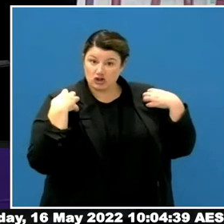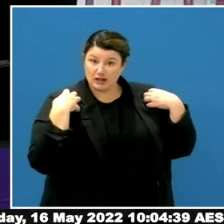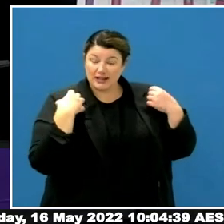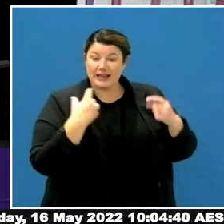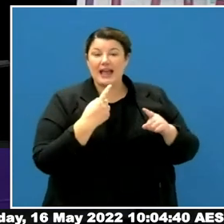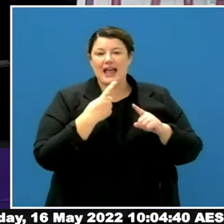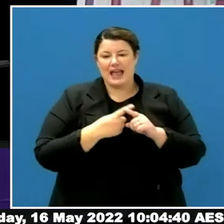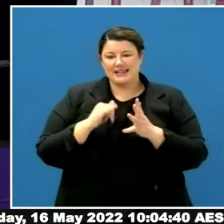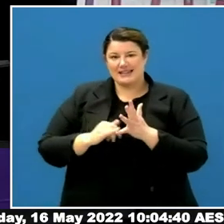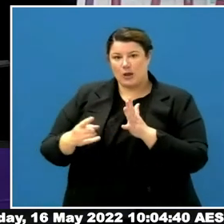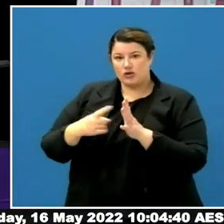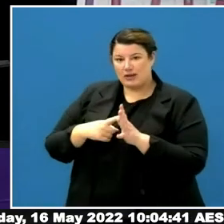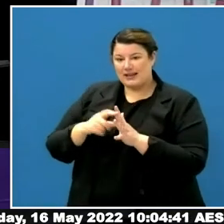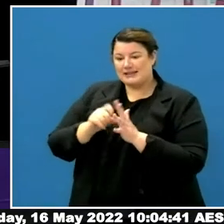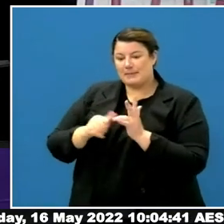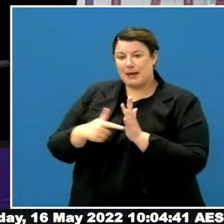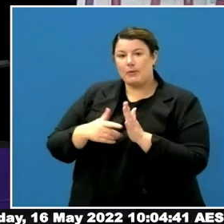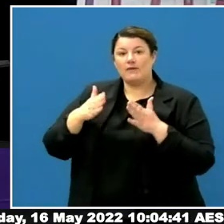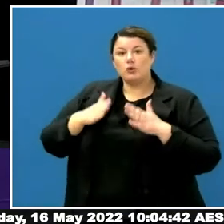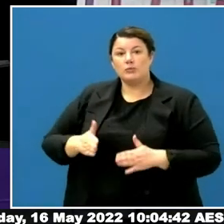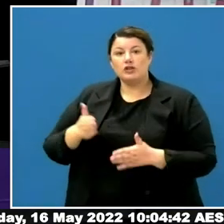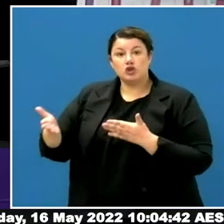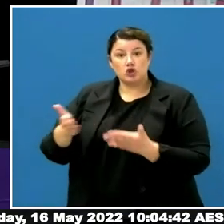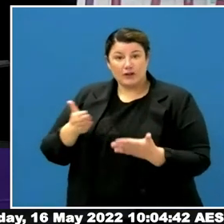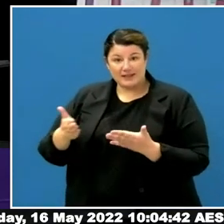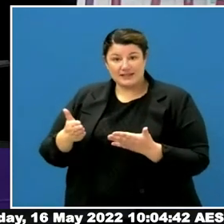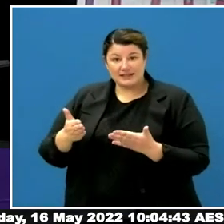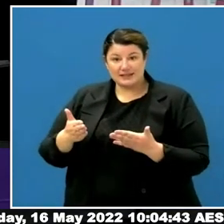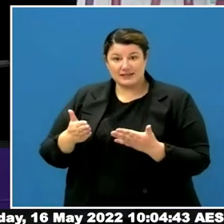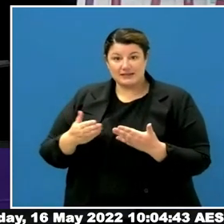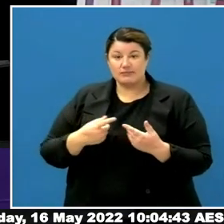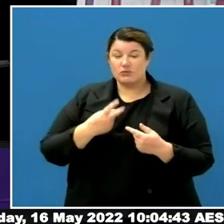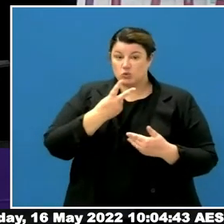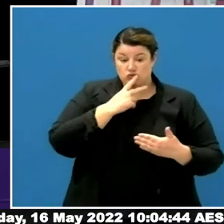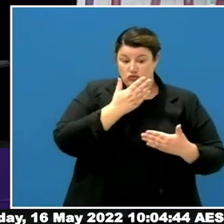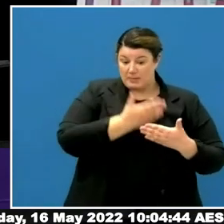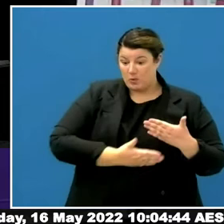Department of Human Services to two independent reports which examined the